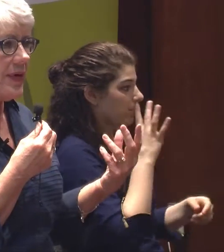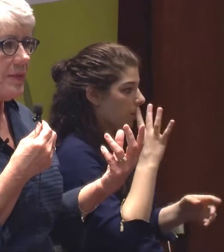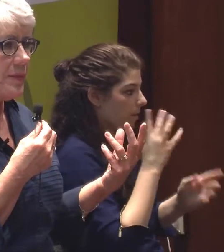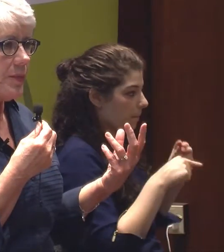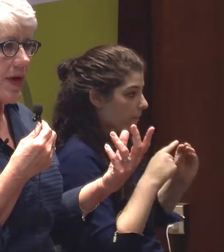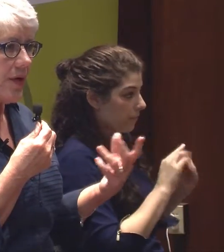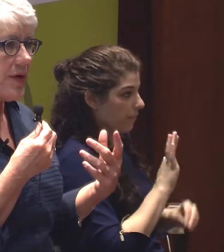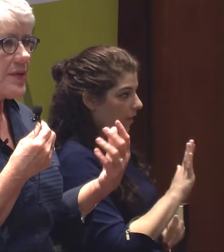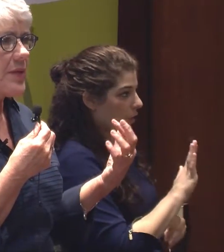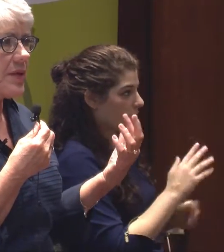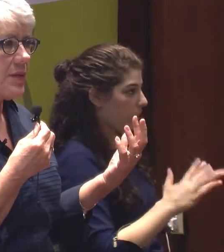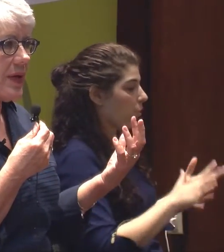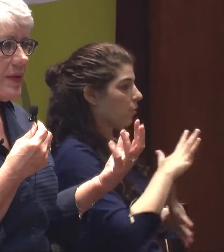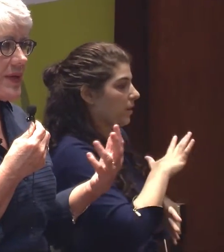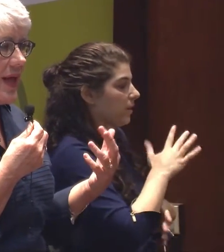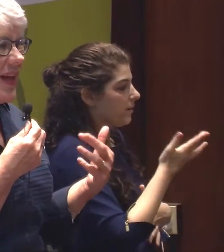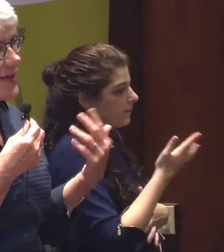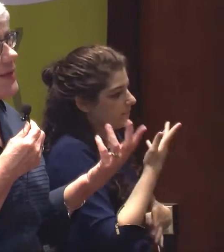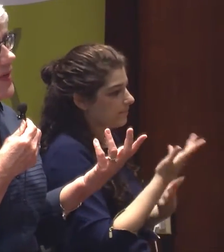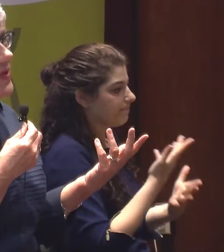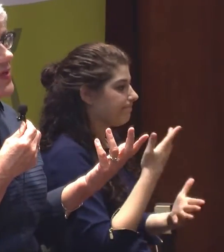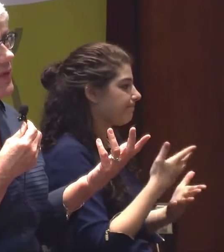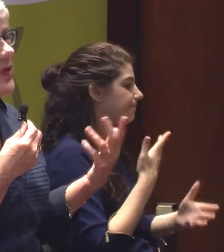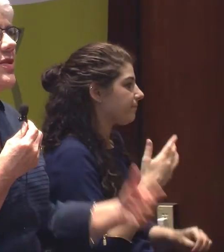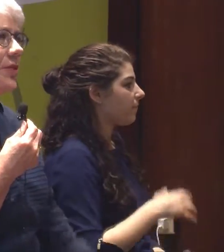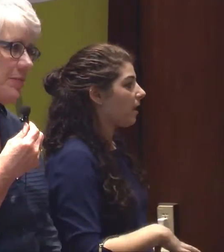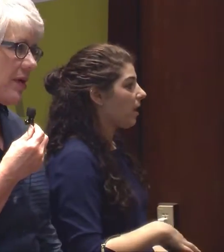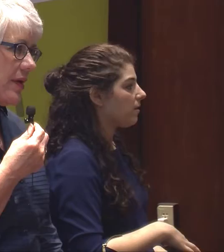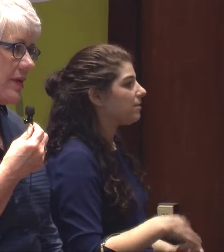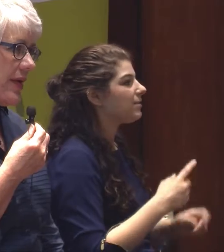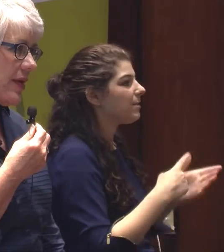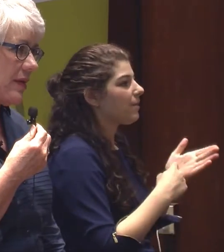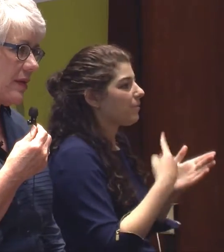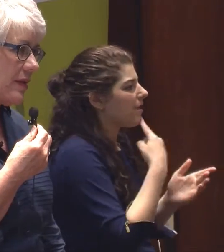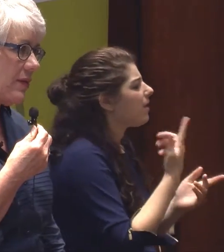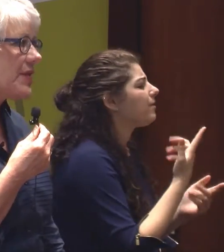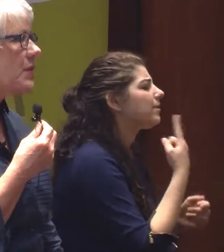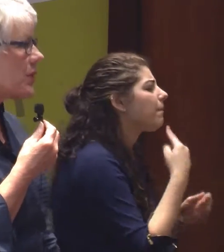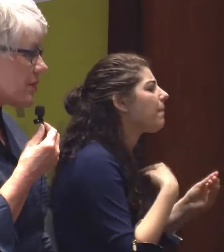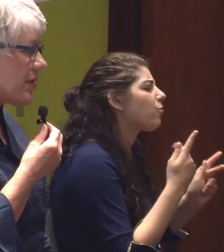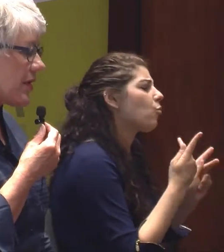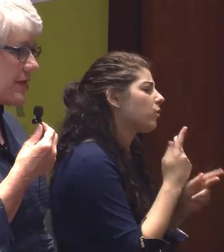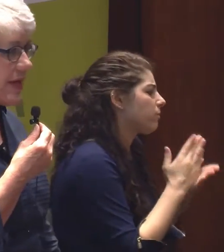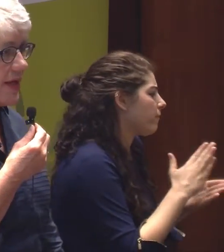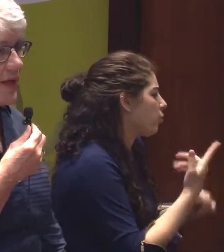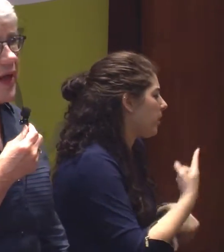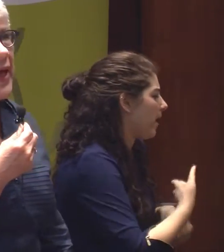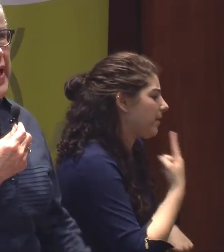their priorities were, what was... Sometimes I say, "What's the worst part of your day? What's the worst part of your day?" And